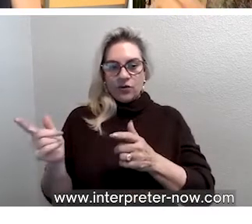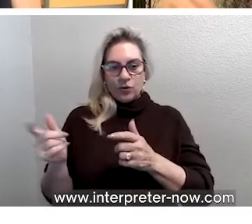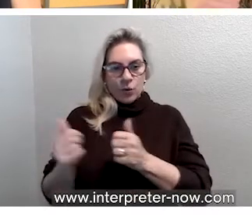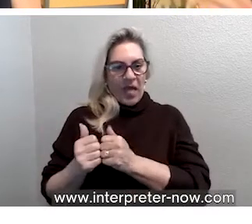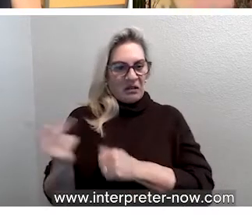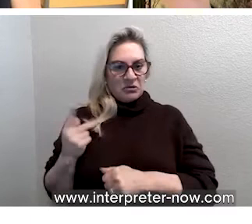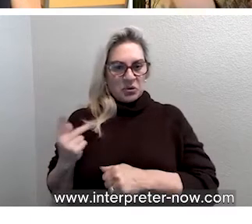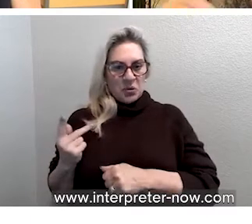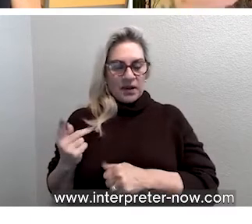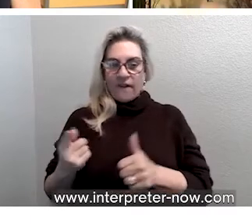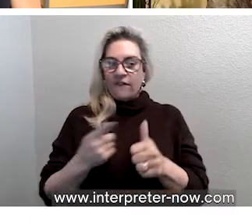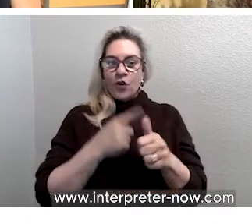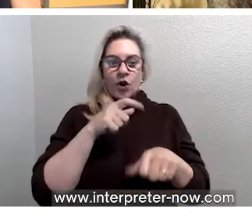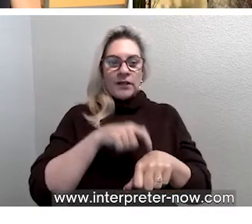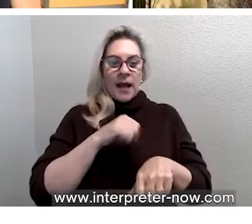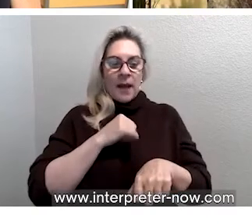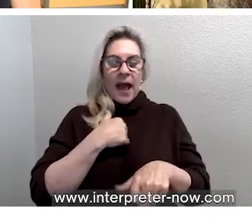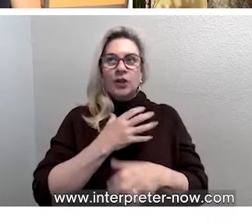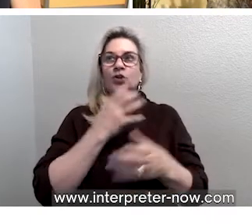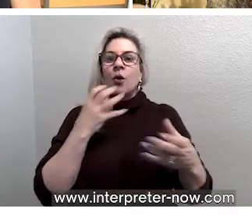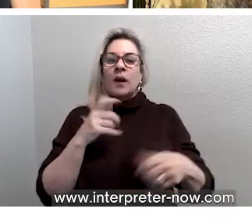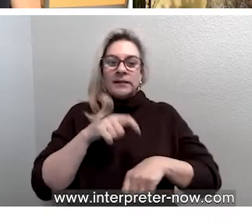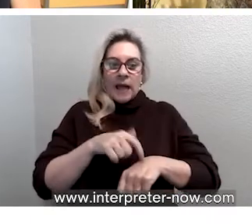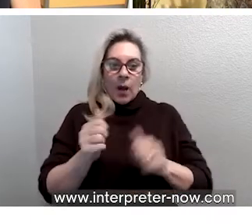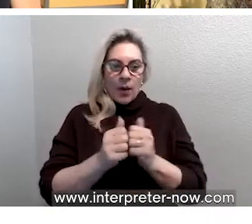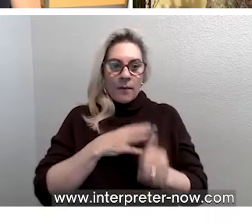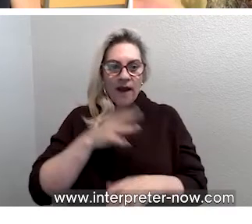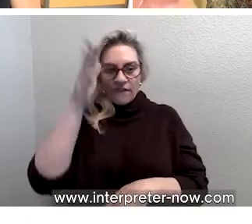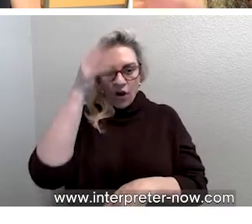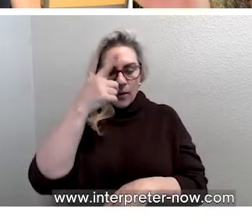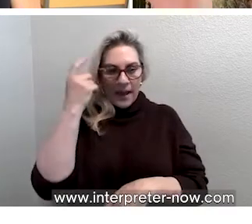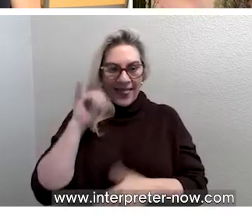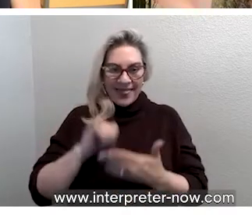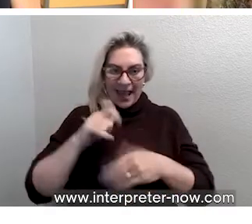And that was the first time I'd ever spent, like, so much concentrated time with my dad because he was working from home.